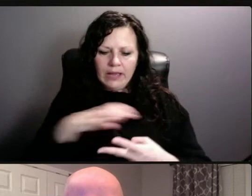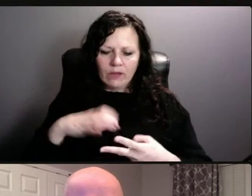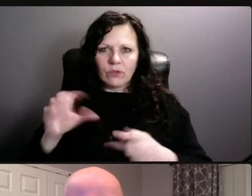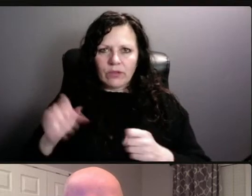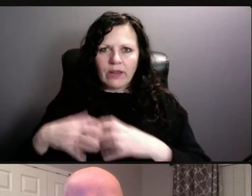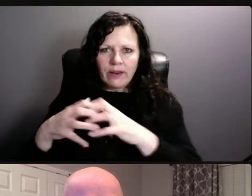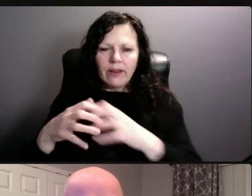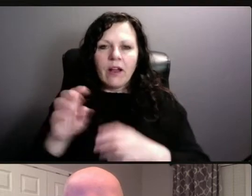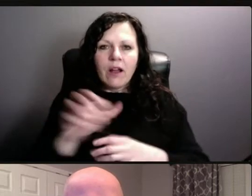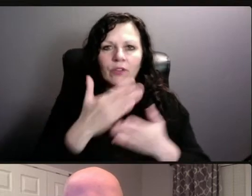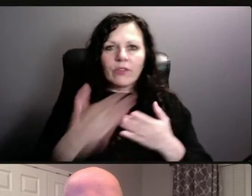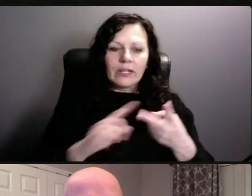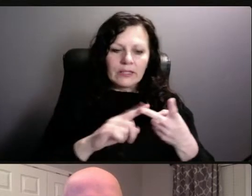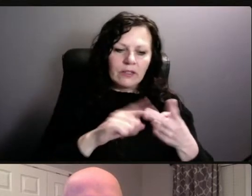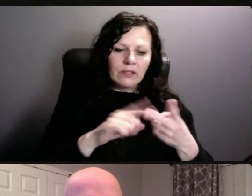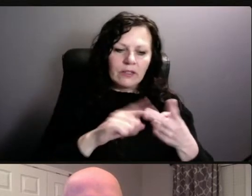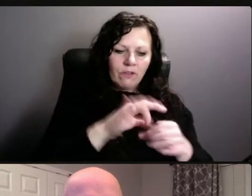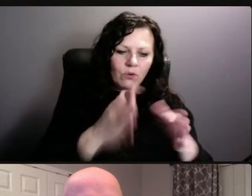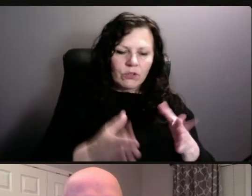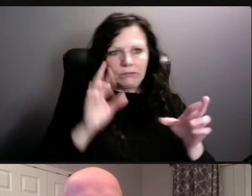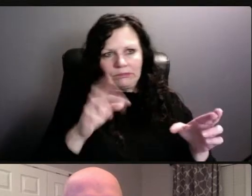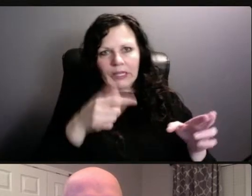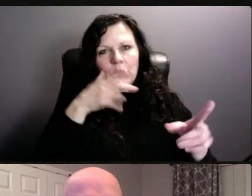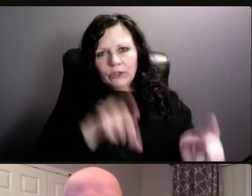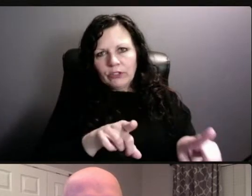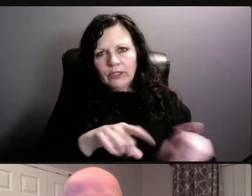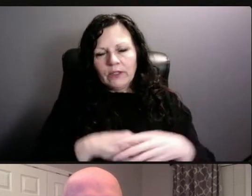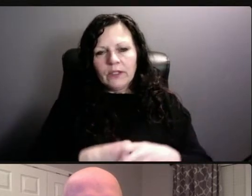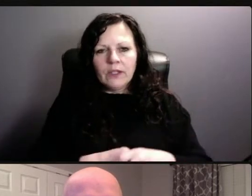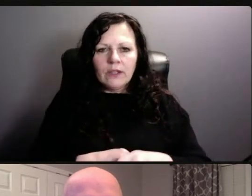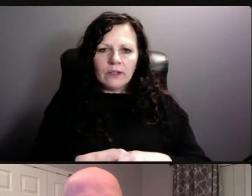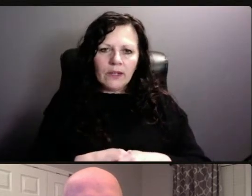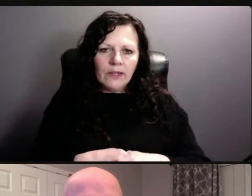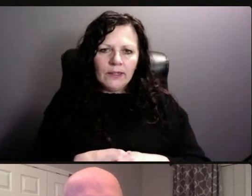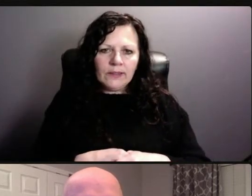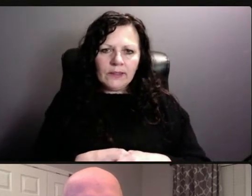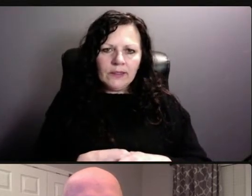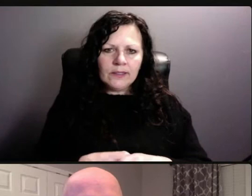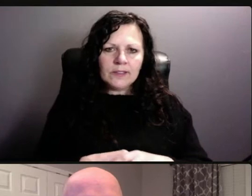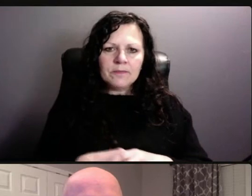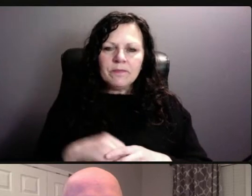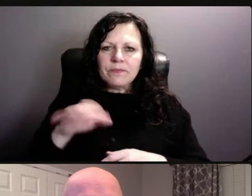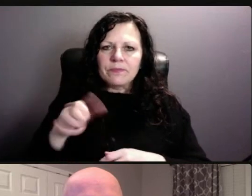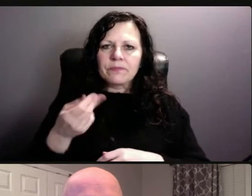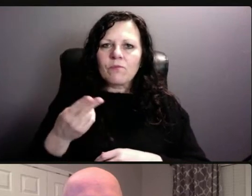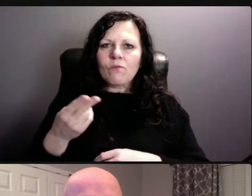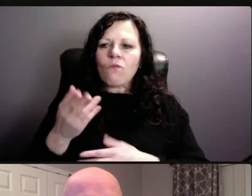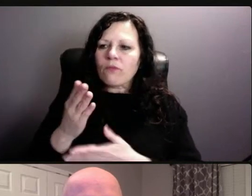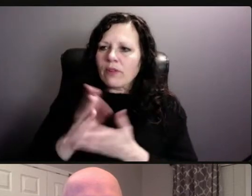THAT WOULD SO WANT SOMETHING THAT COUNCIL CAN IMPLEMENT AND